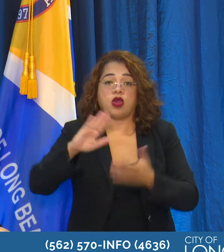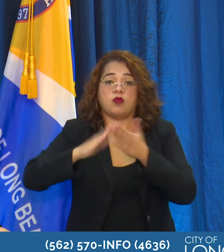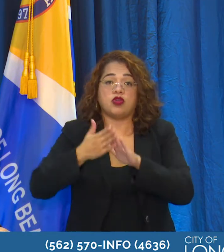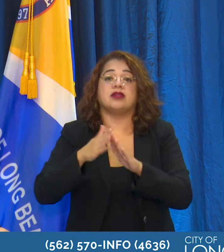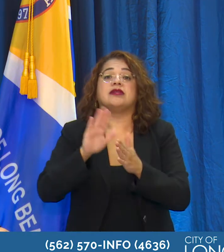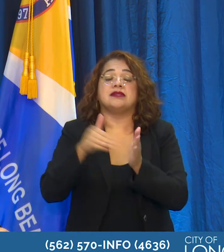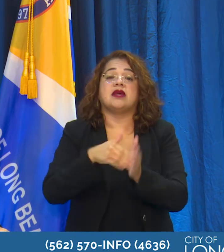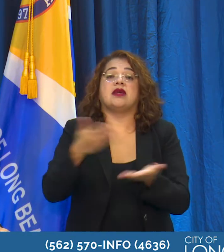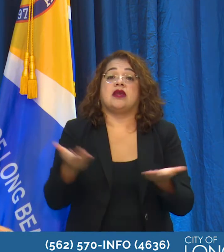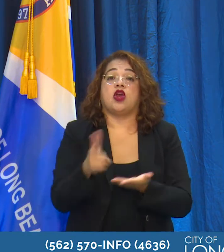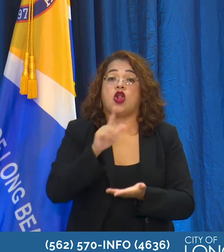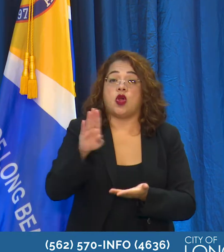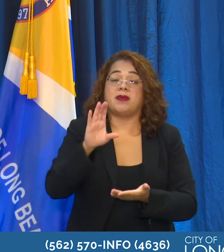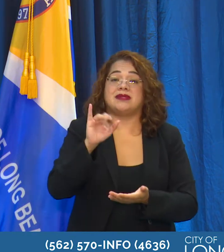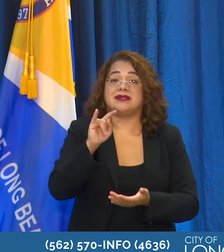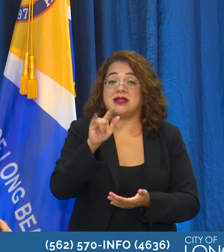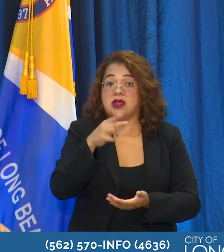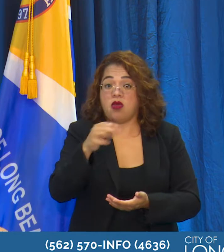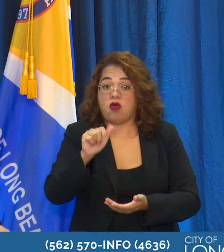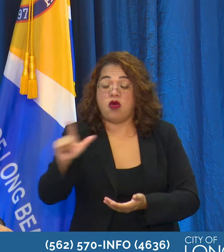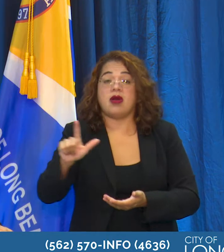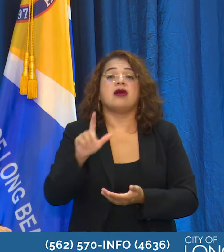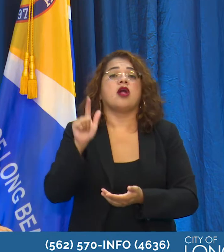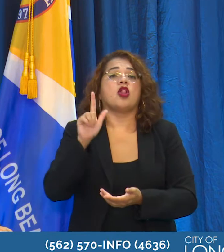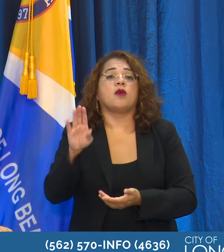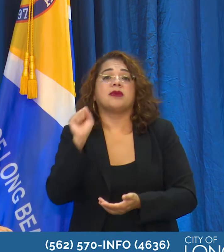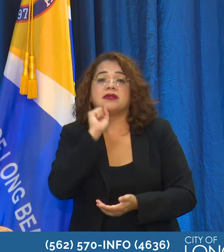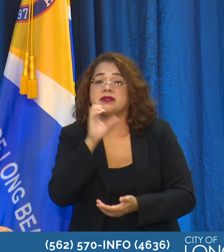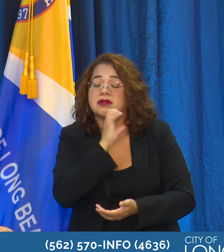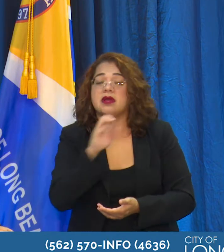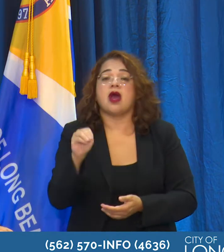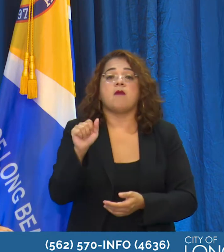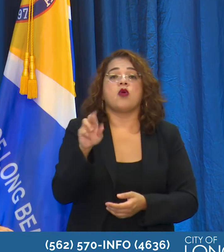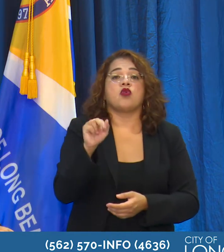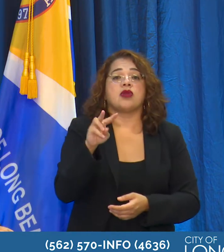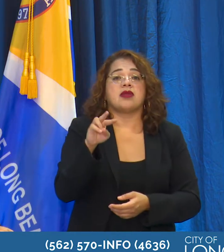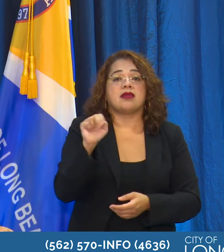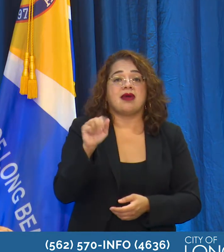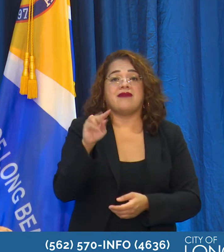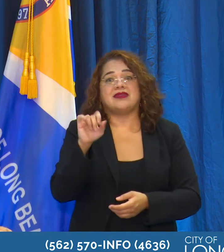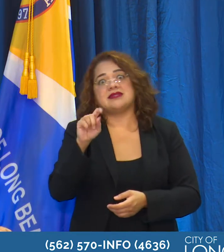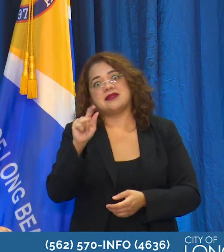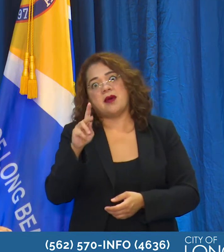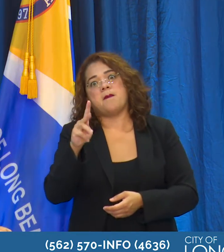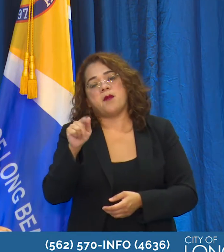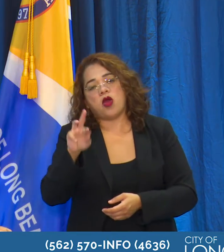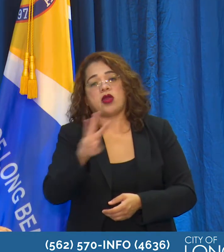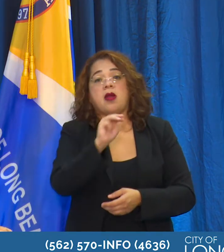City Hall, the Long Beach Senior Center, Marina Vista Park, Mark Twain Library, Michelle Obama